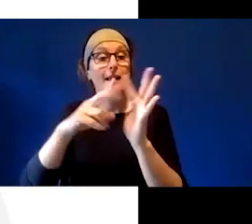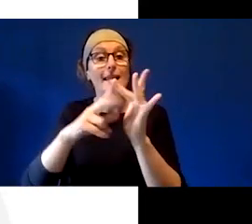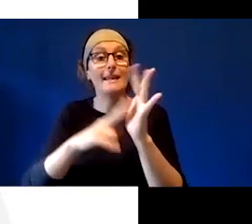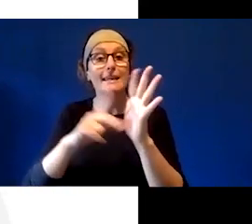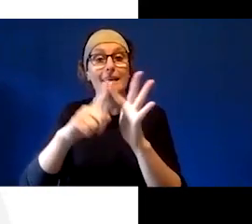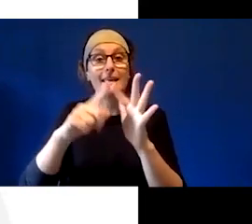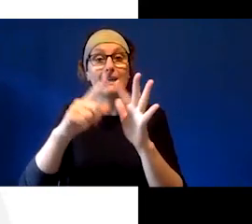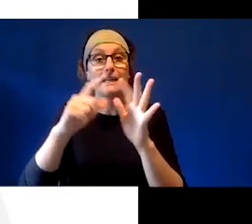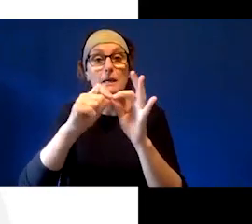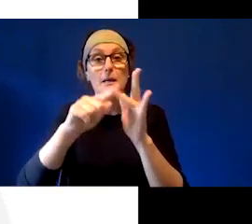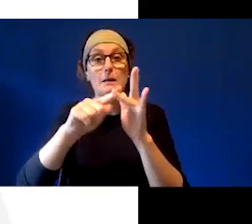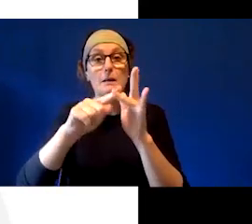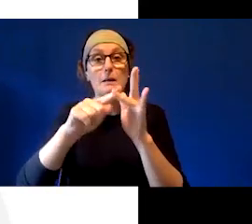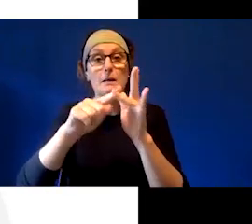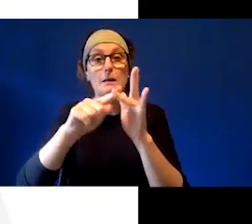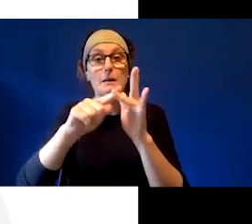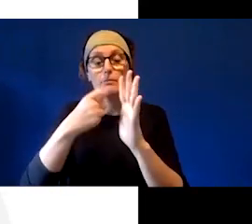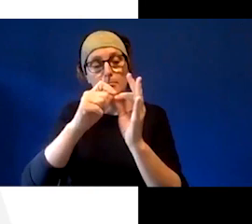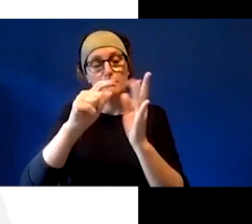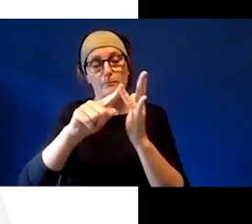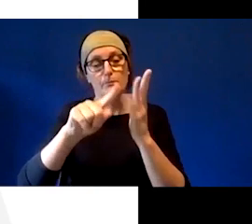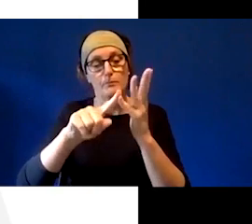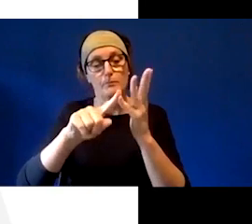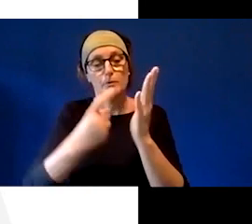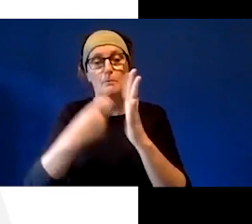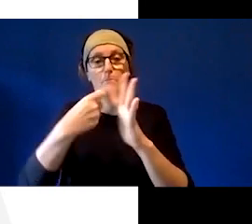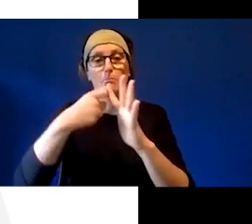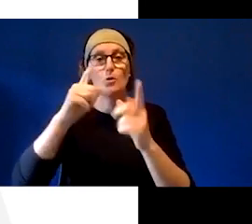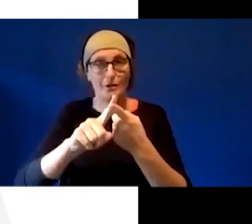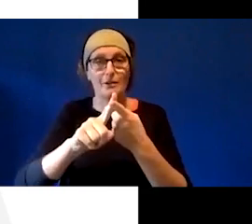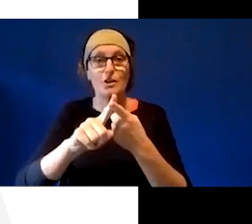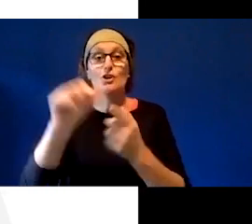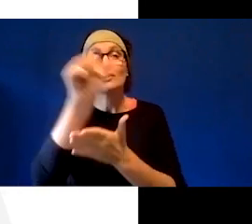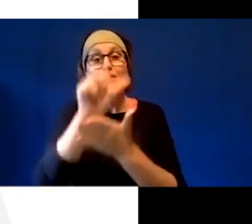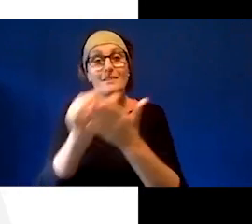producer, a dear friend and colleague, and today Lenine will